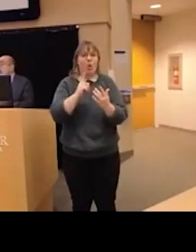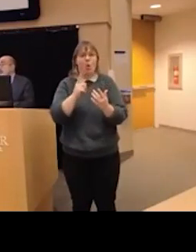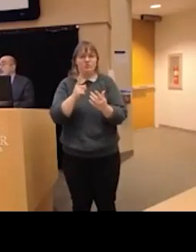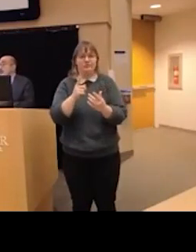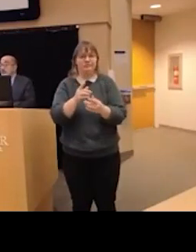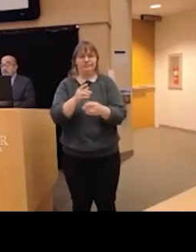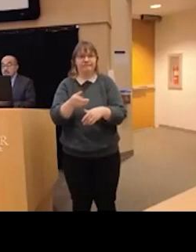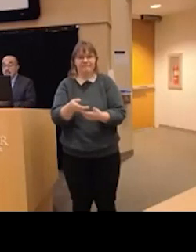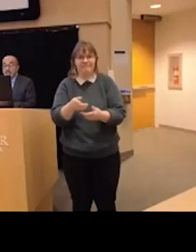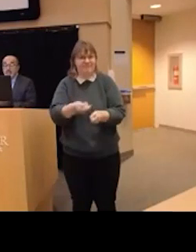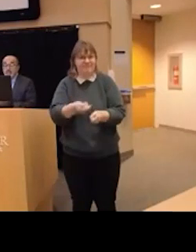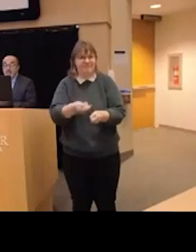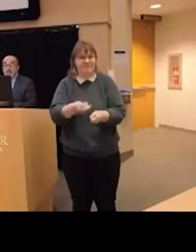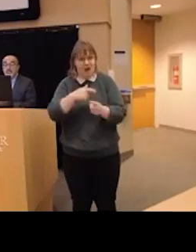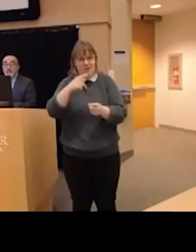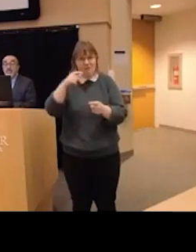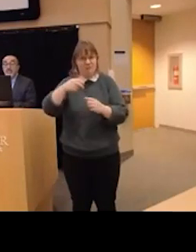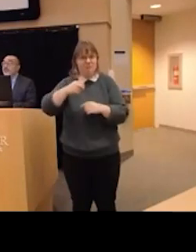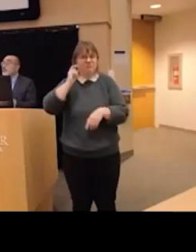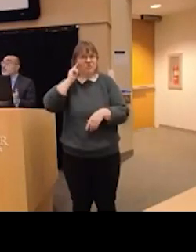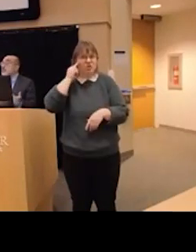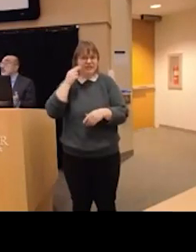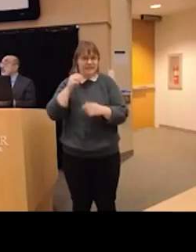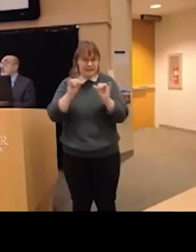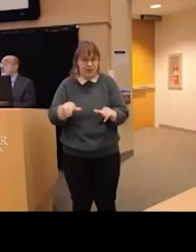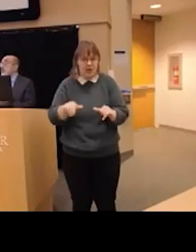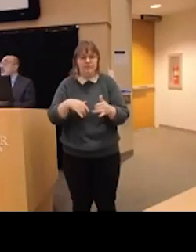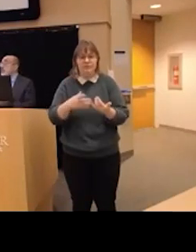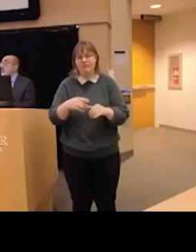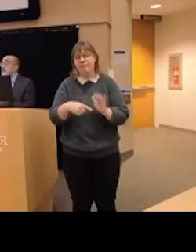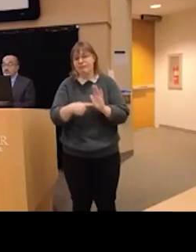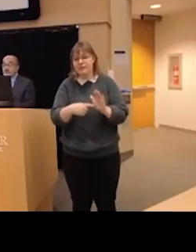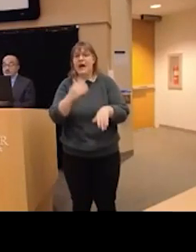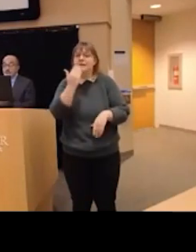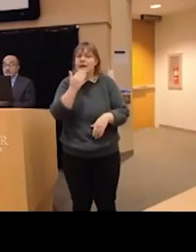um so the the classic example is diabetic pral neuropathy where there's damage to the pral nerves